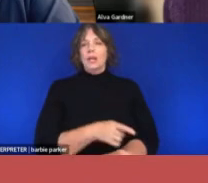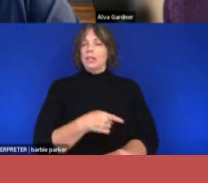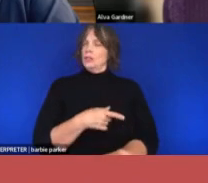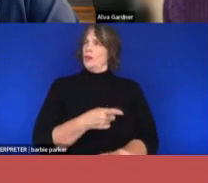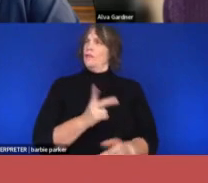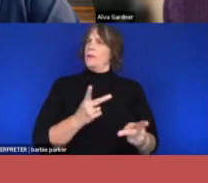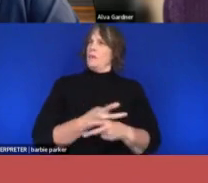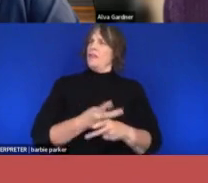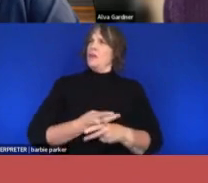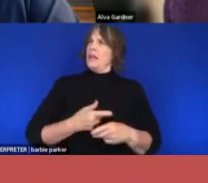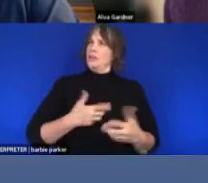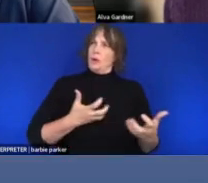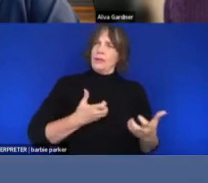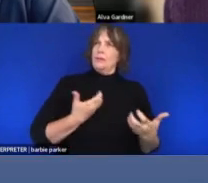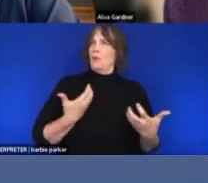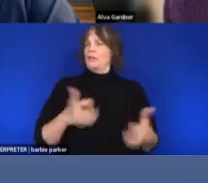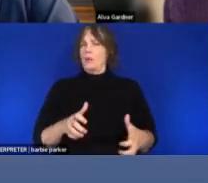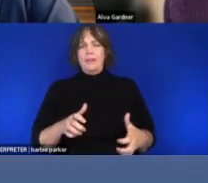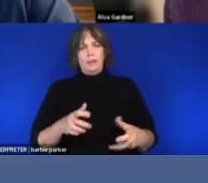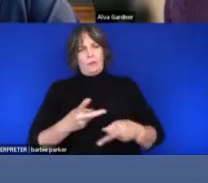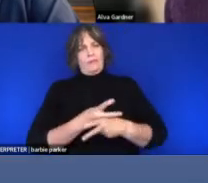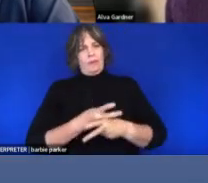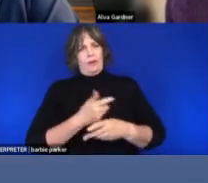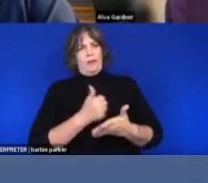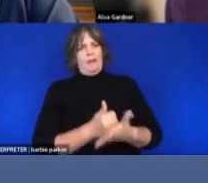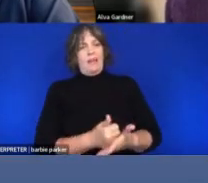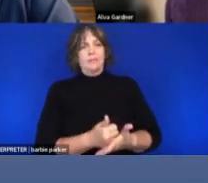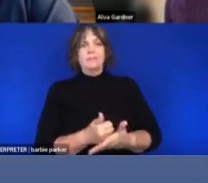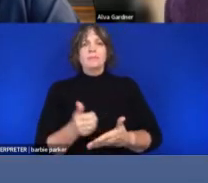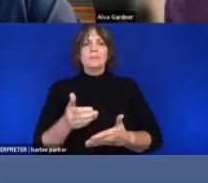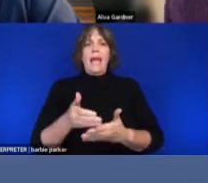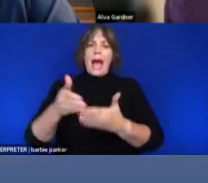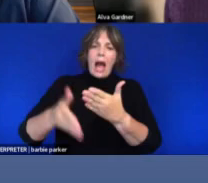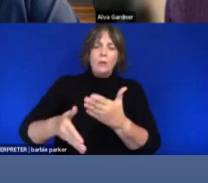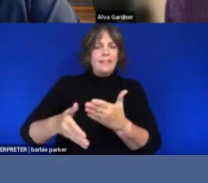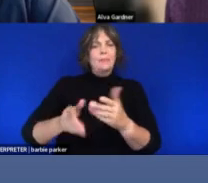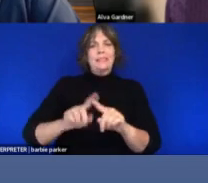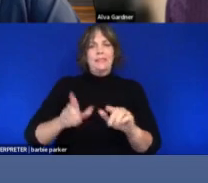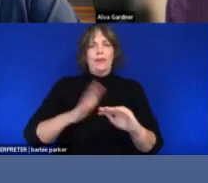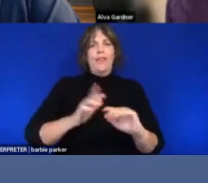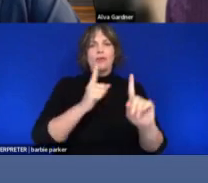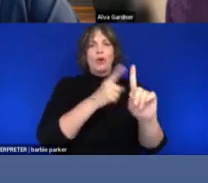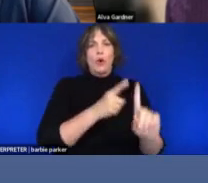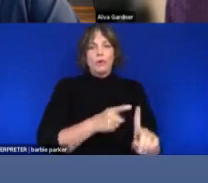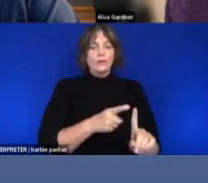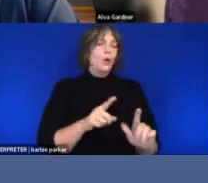think about outcomes, we need to recognize that they're different than goals. We've been developing goals for people for years, but we really need to